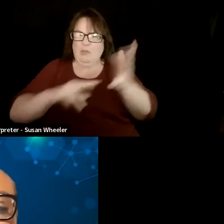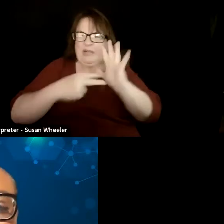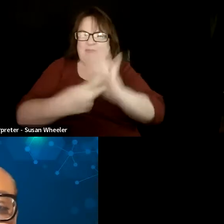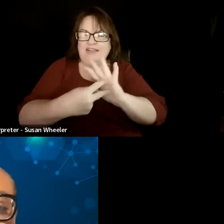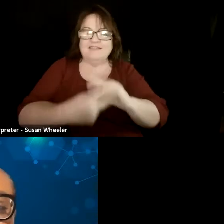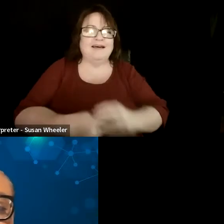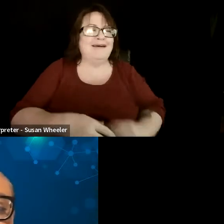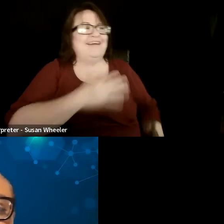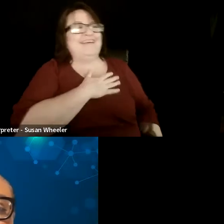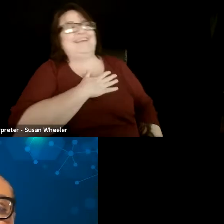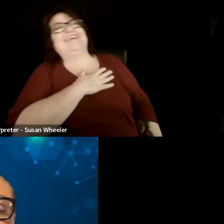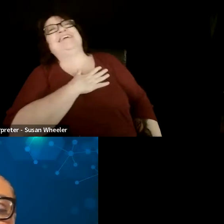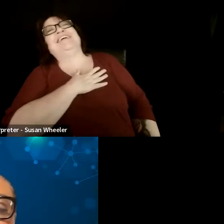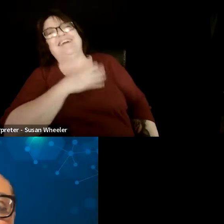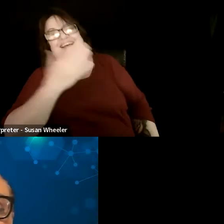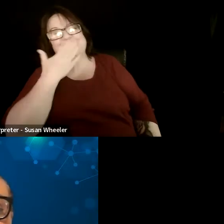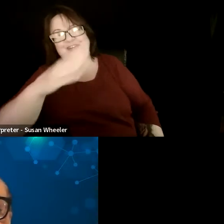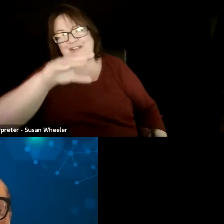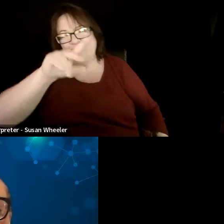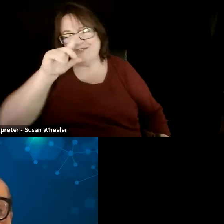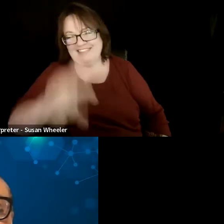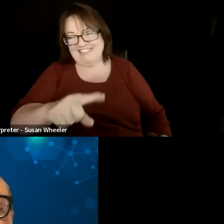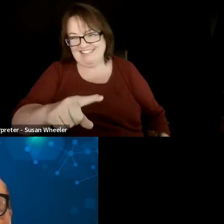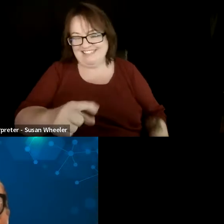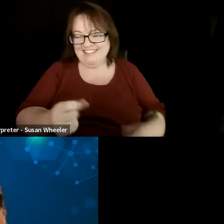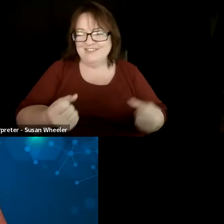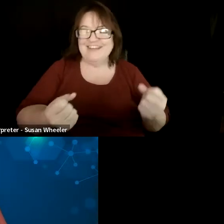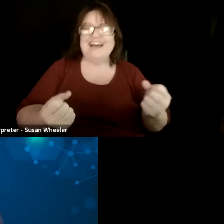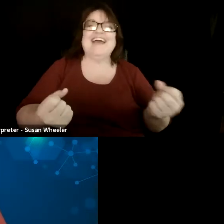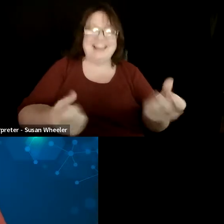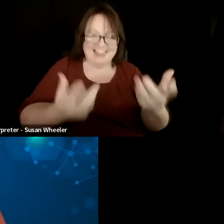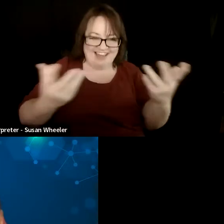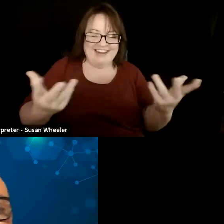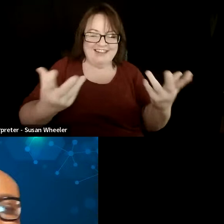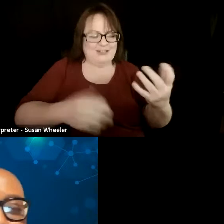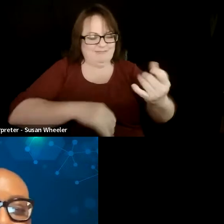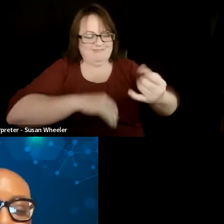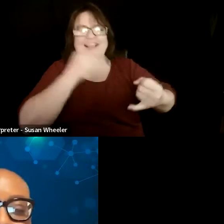One I do receive a lot and I'll start with the latter part. Yes.